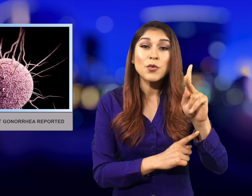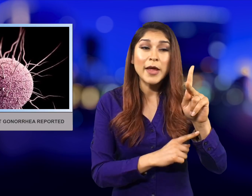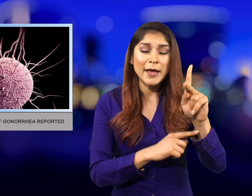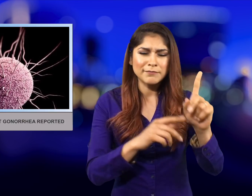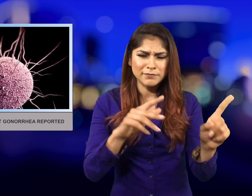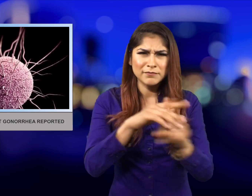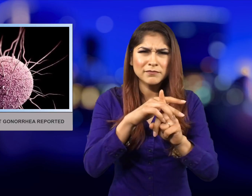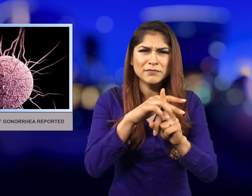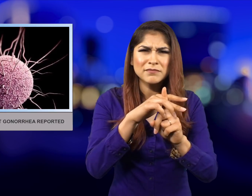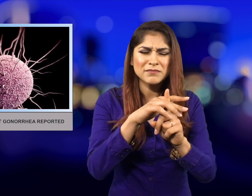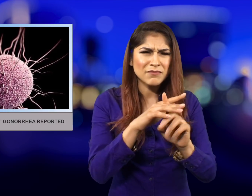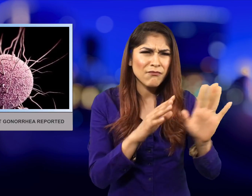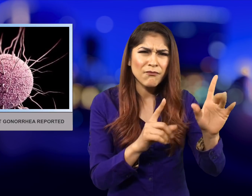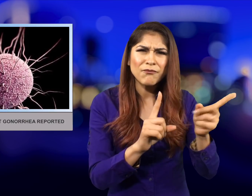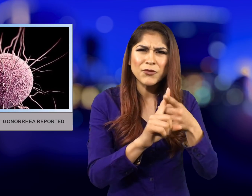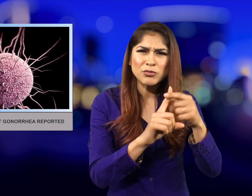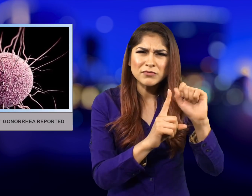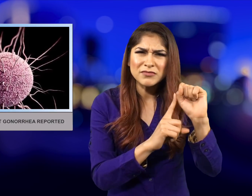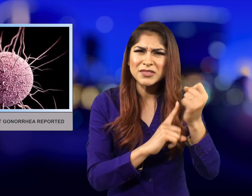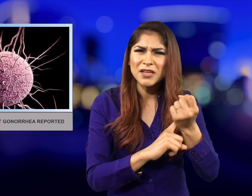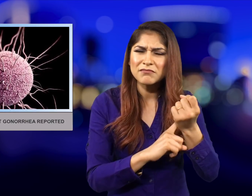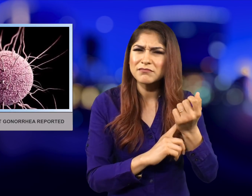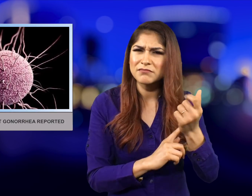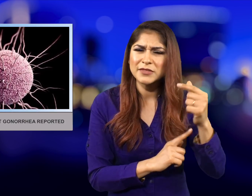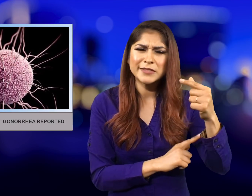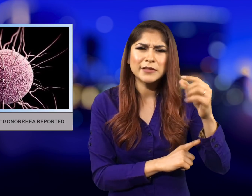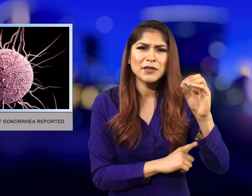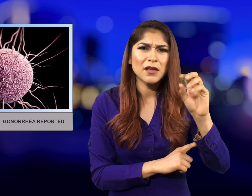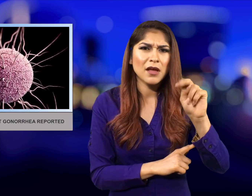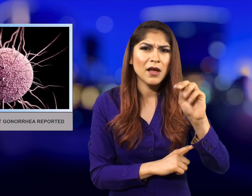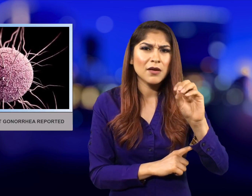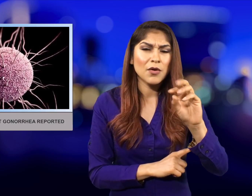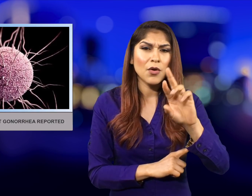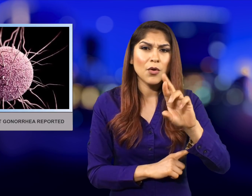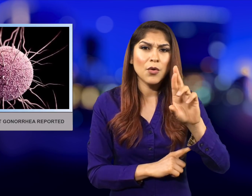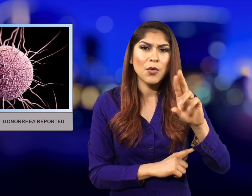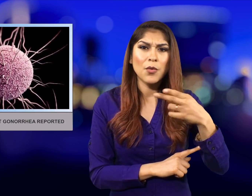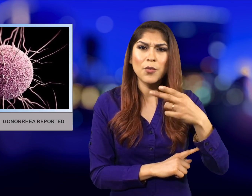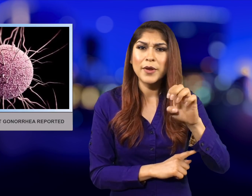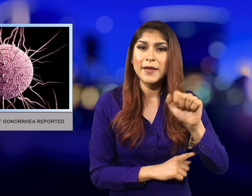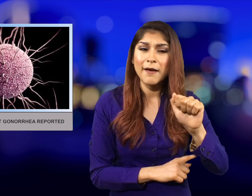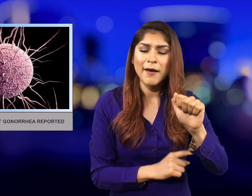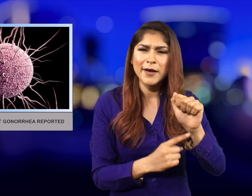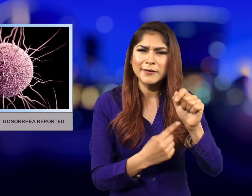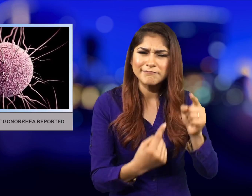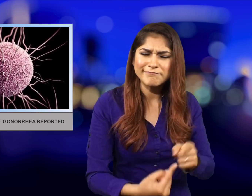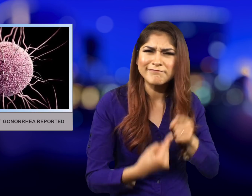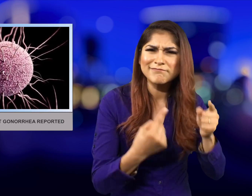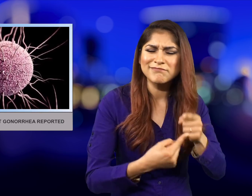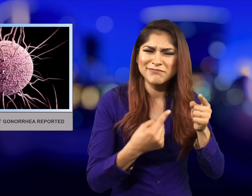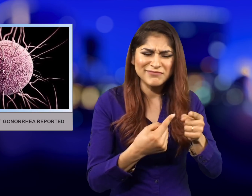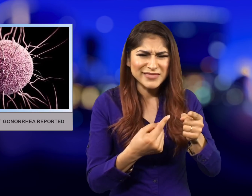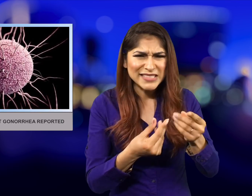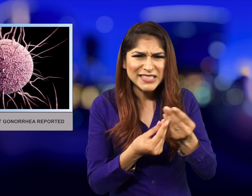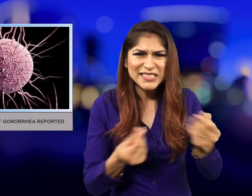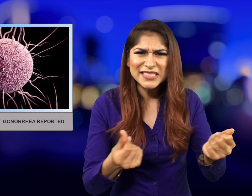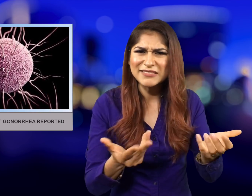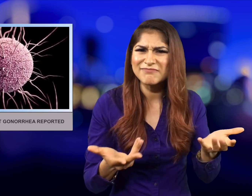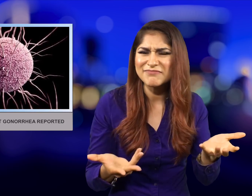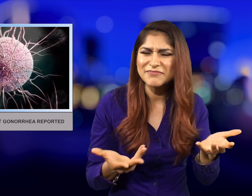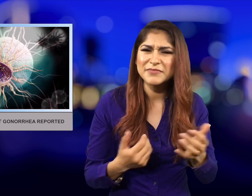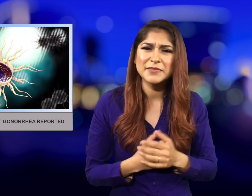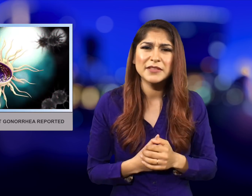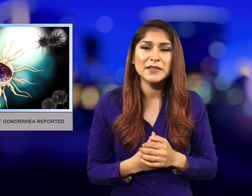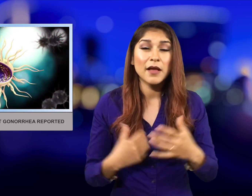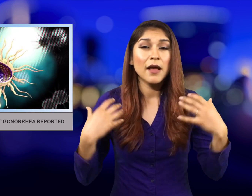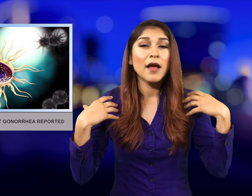The first case of super-resistant gonorrhea has been reported in the United Kingdom.